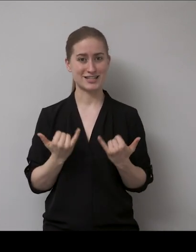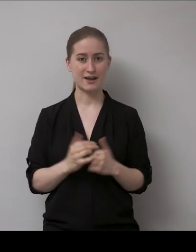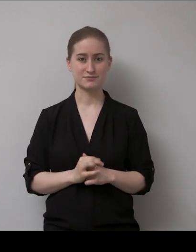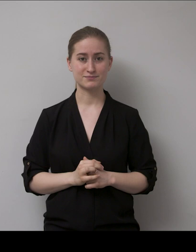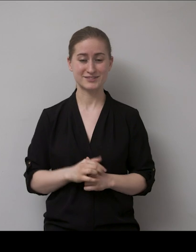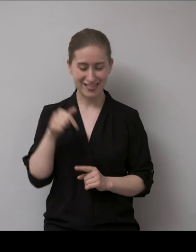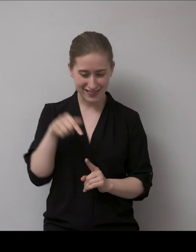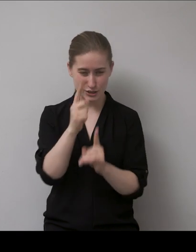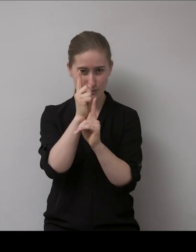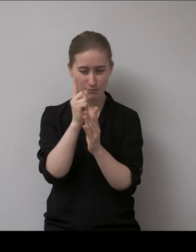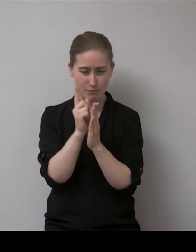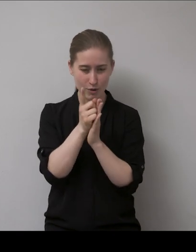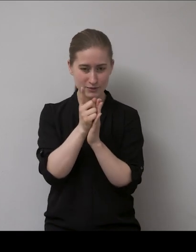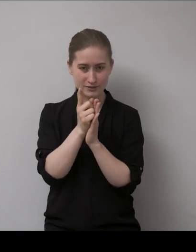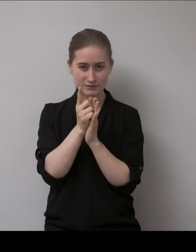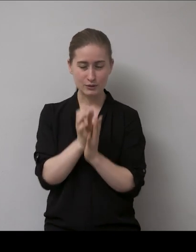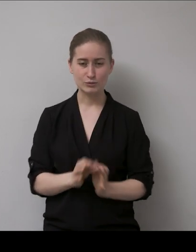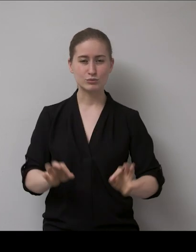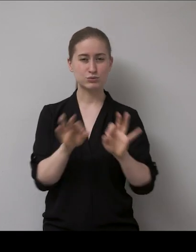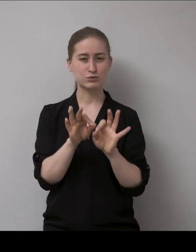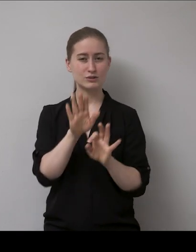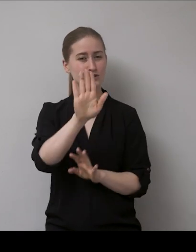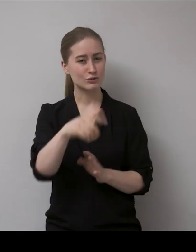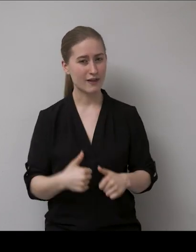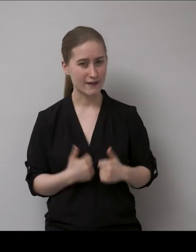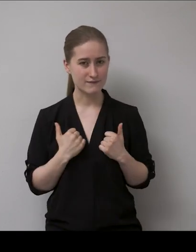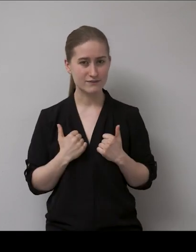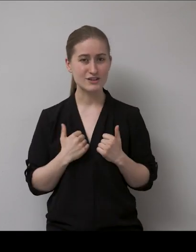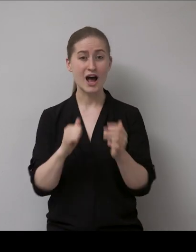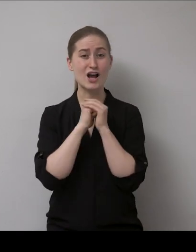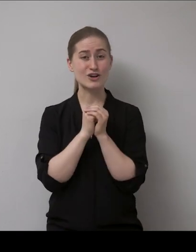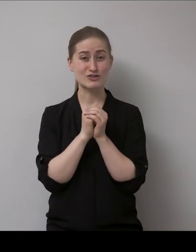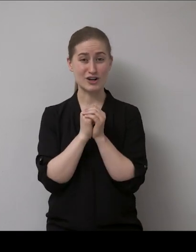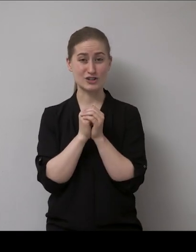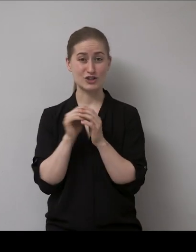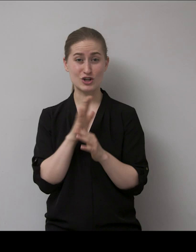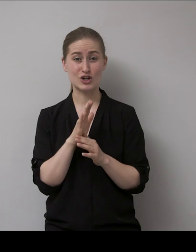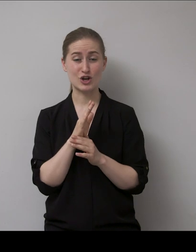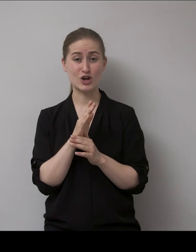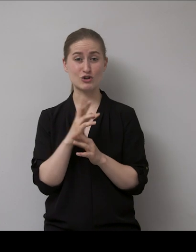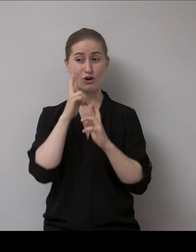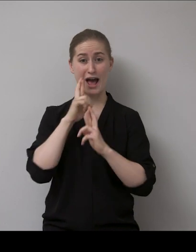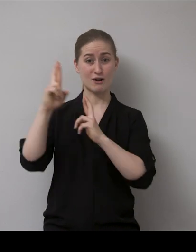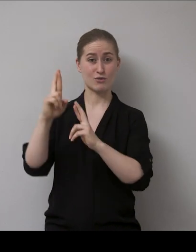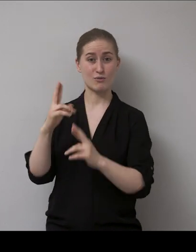to this momentous point in your lives. I congratulate you on the admirable achievements you have made